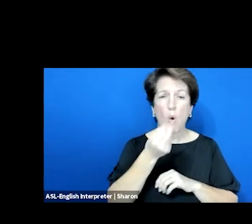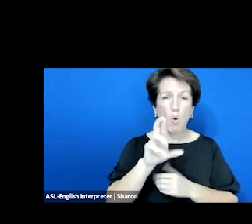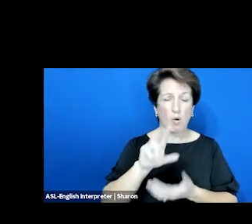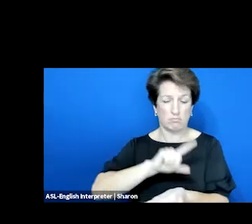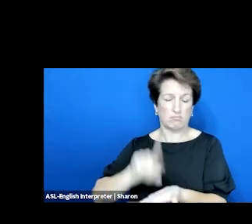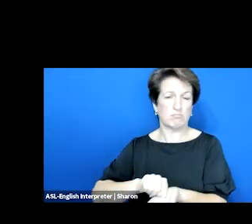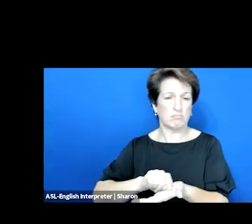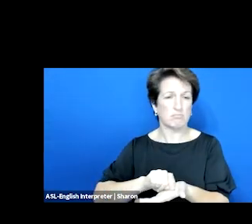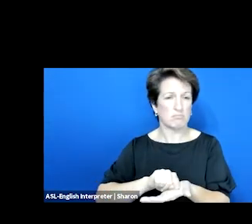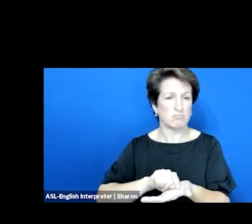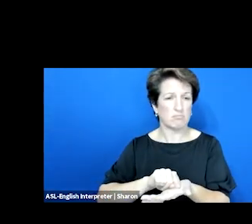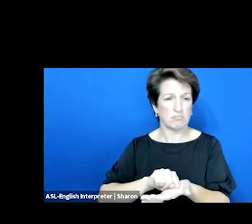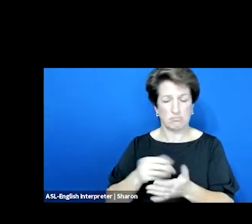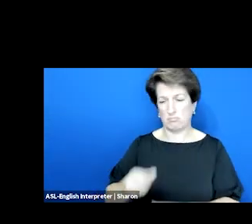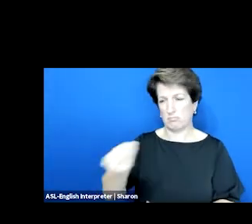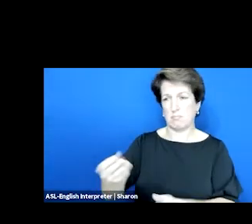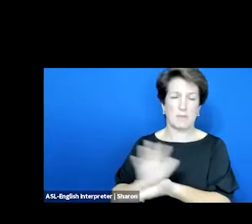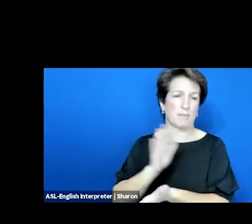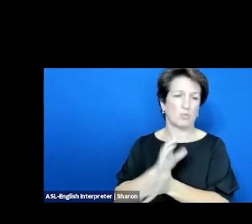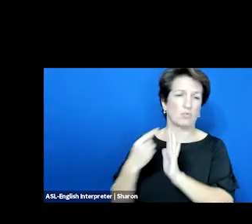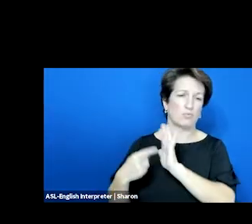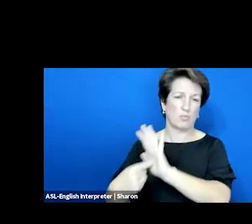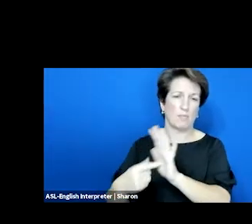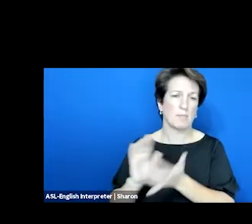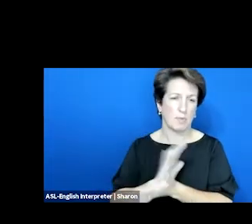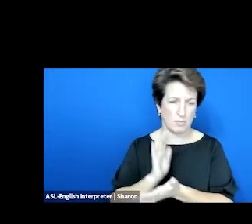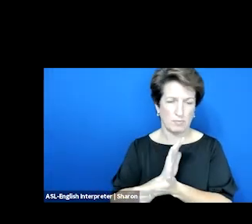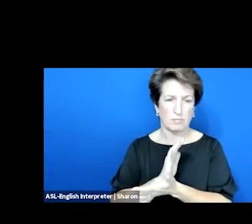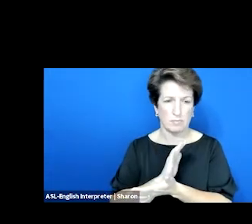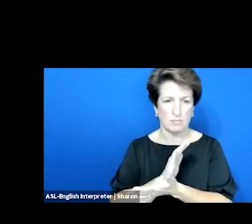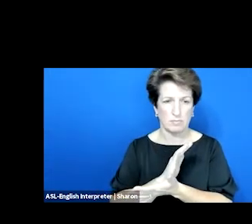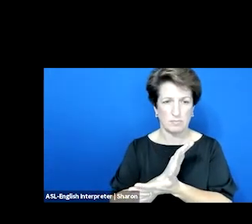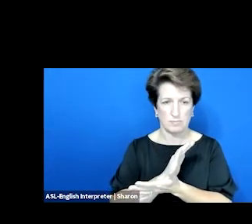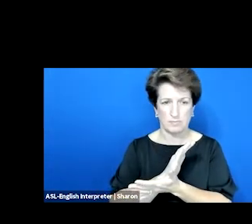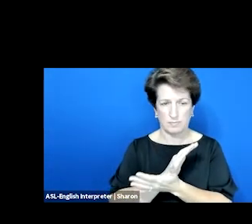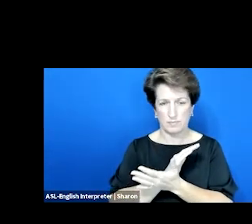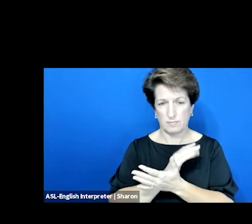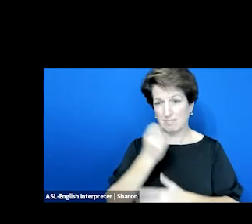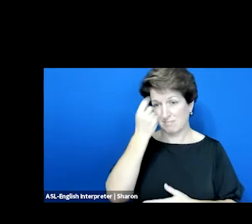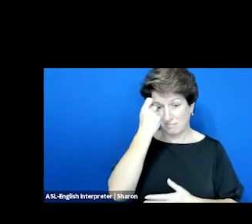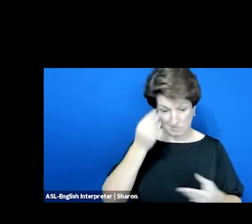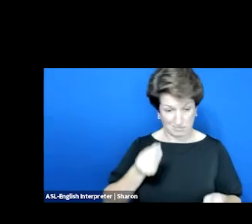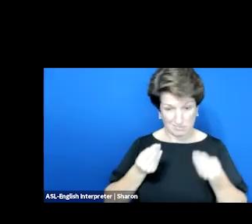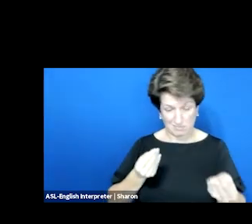What the QR code does, it makes it easier, more secure, and a convenient way to have your proof of vaccination verified. You can